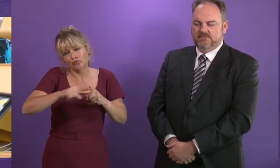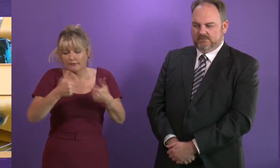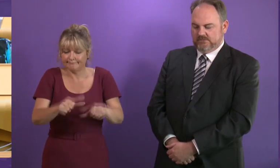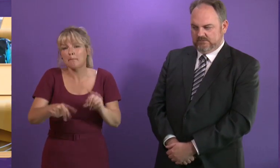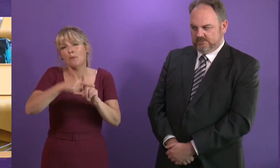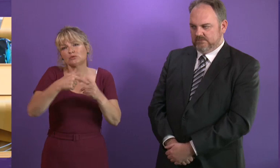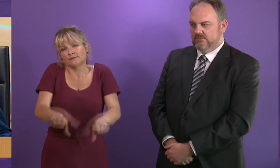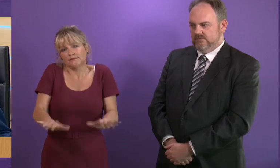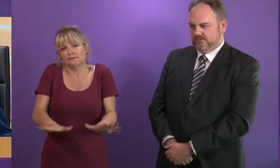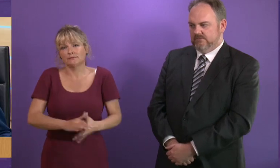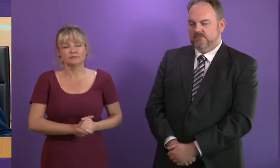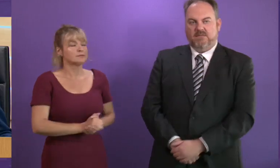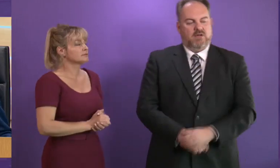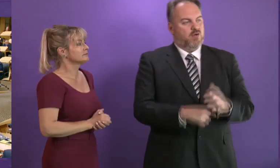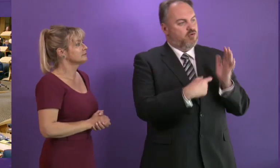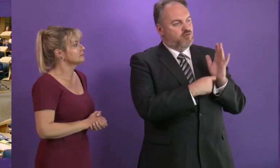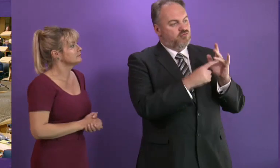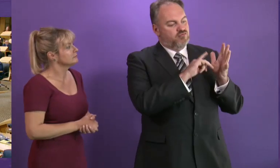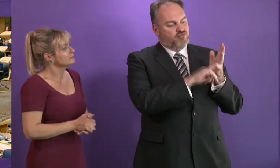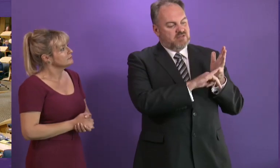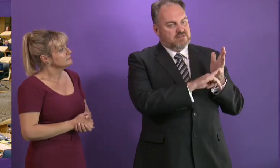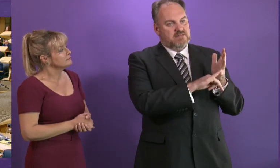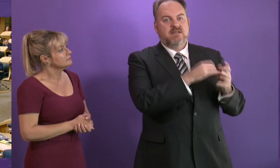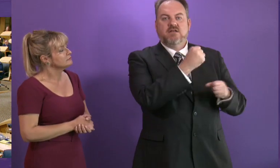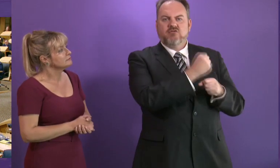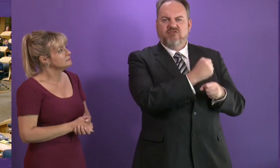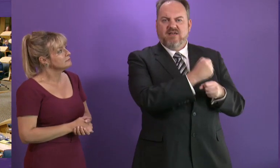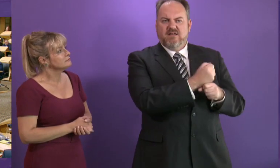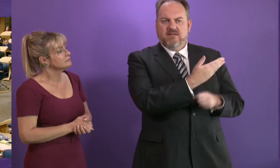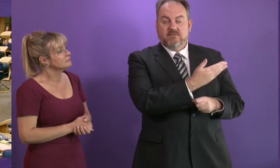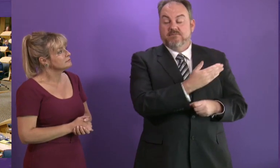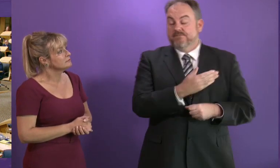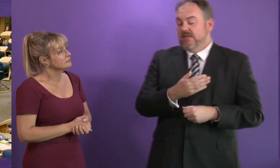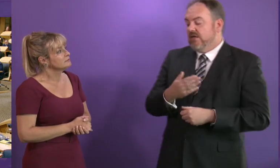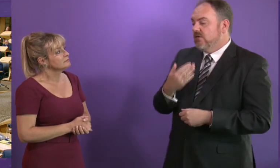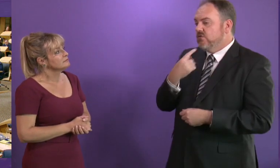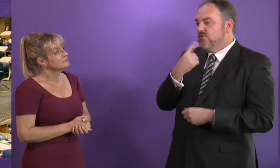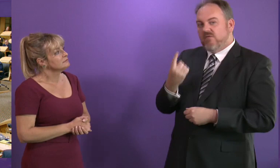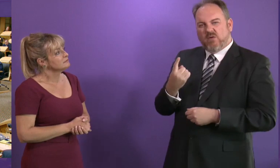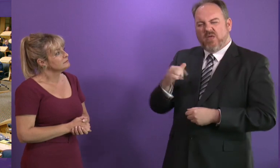Ross Greer (West Scotland) (Green): Tomorrow, thousands of young people in Scotland will join millions around the world in a historic